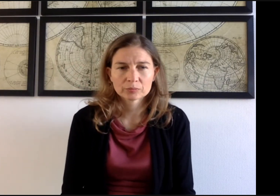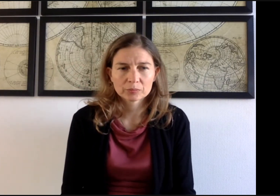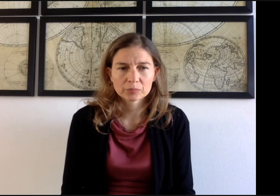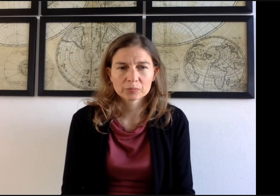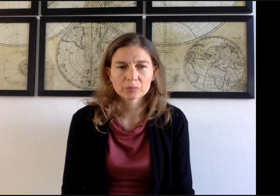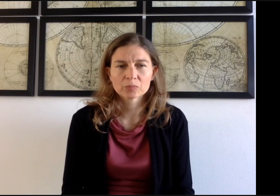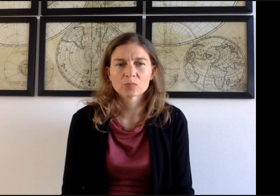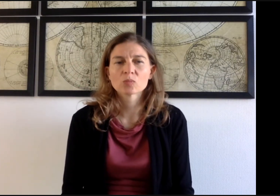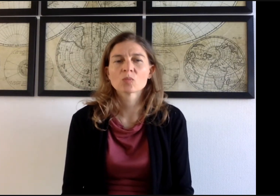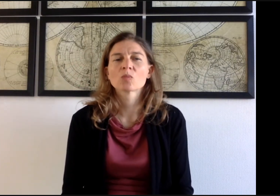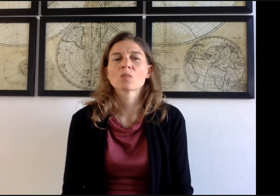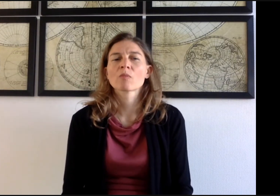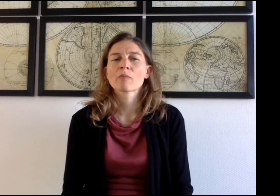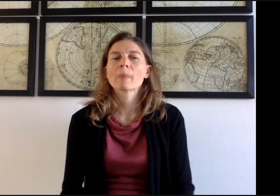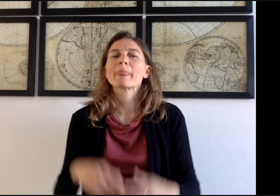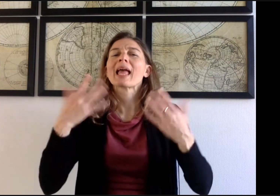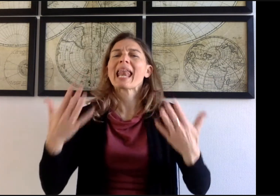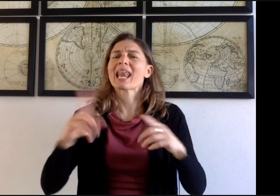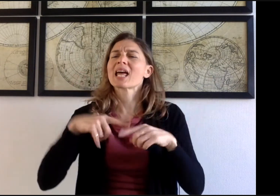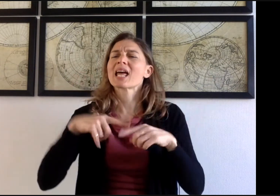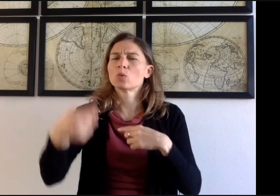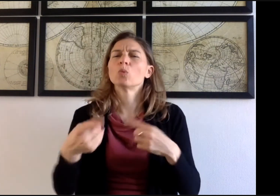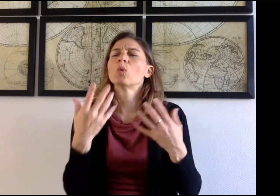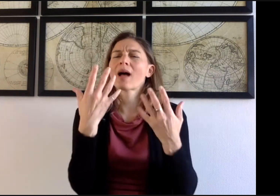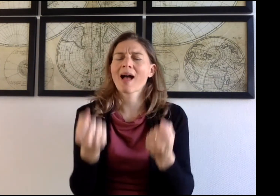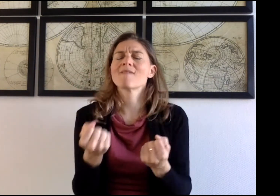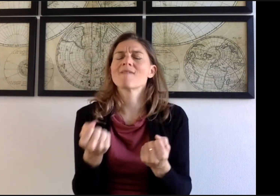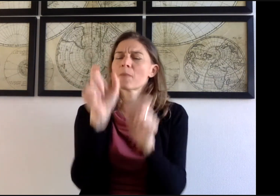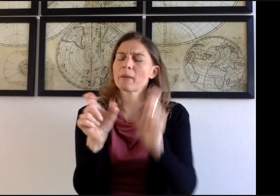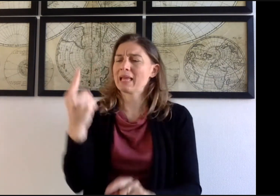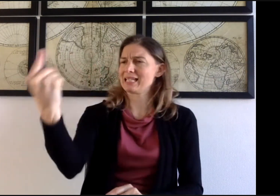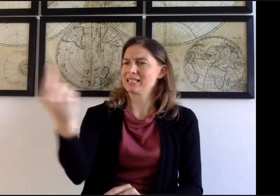governments imposing strict measures have been slow to understand